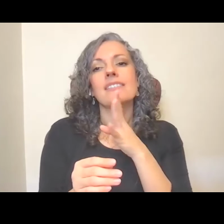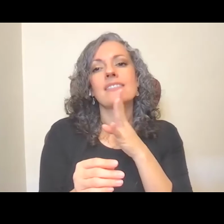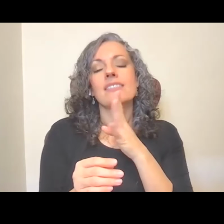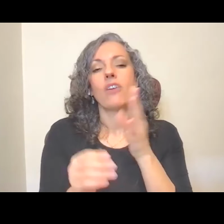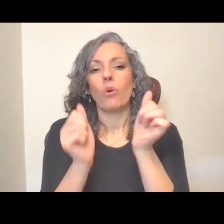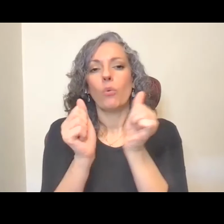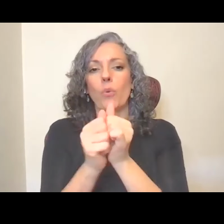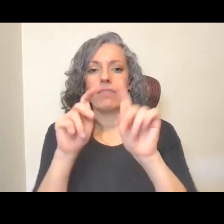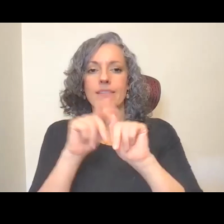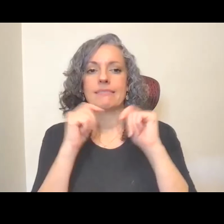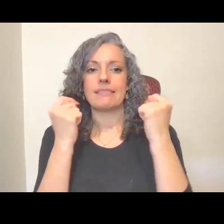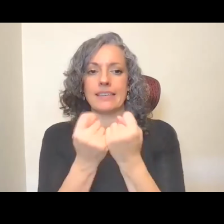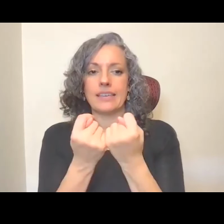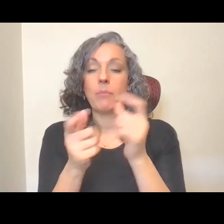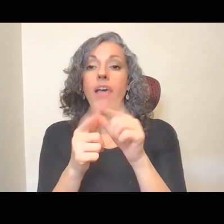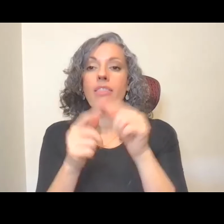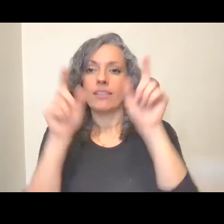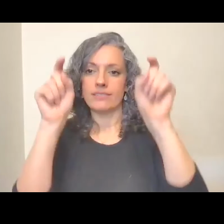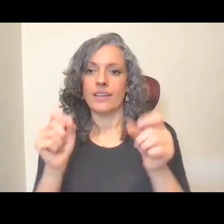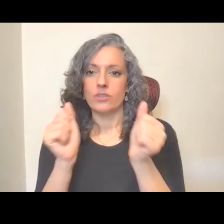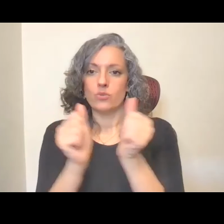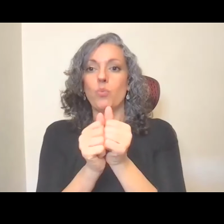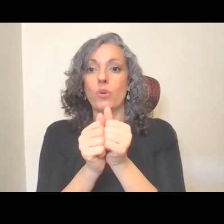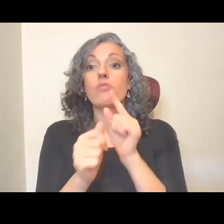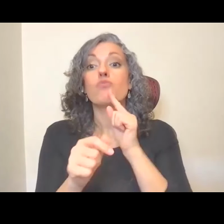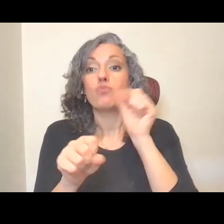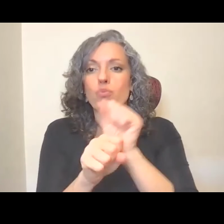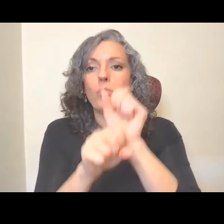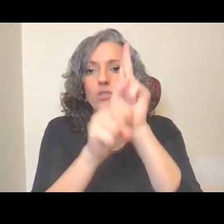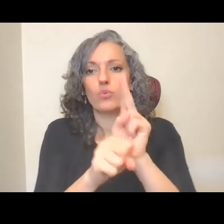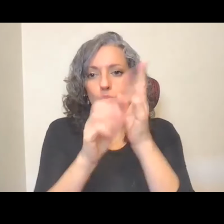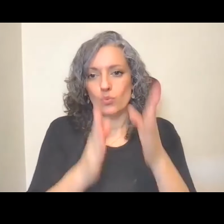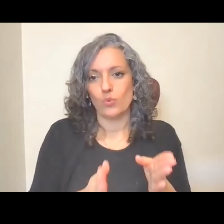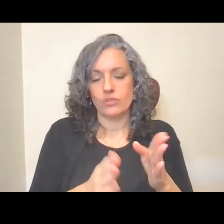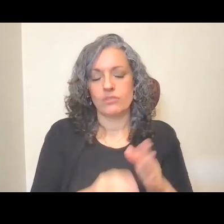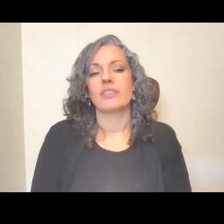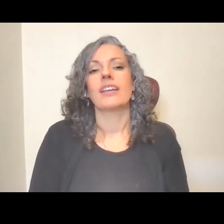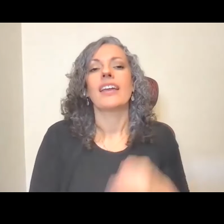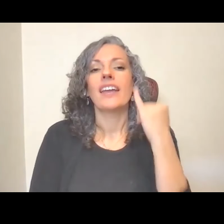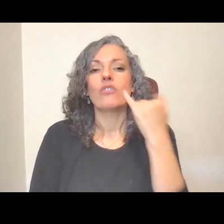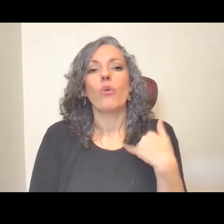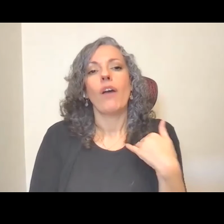actual users. And then also don't forget if you have content that is moving around and playing